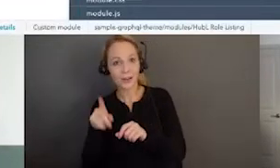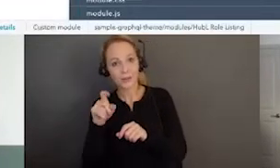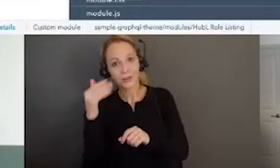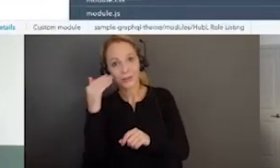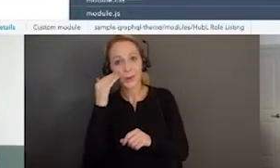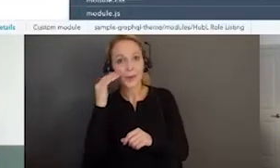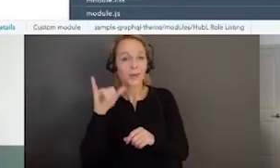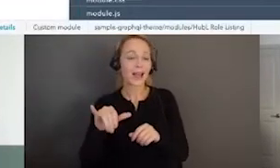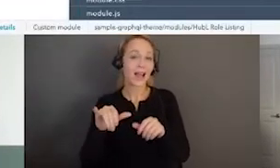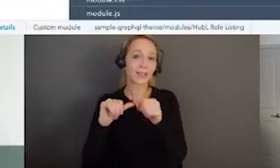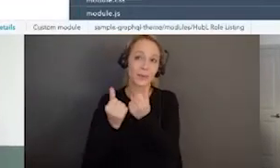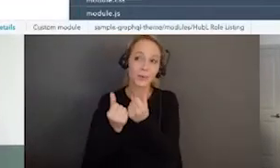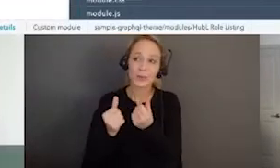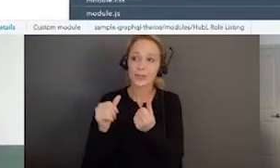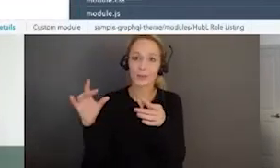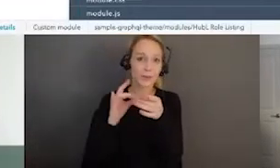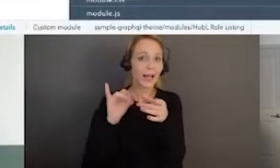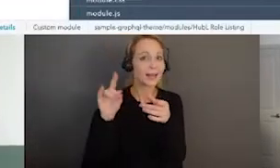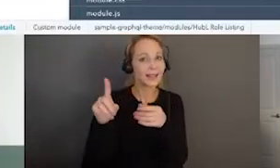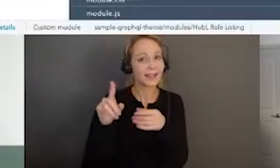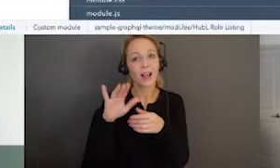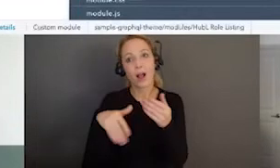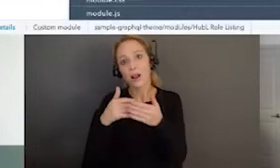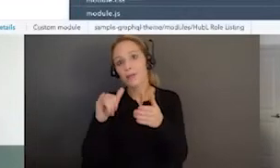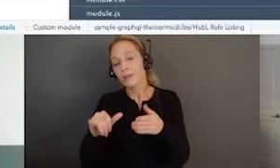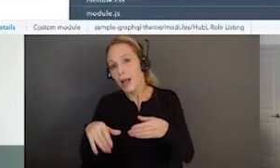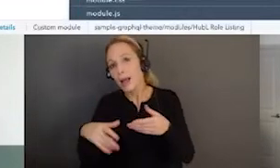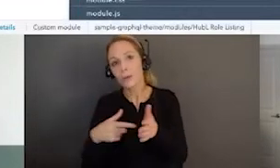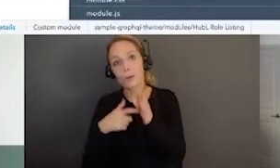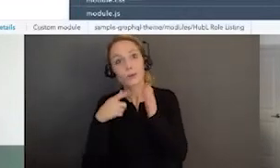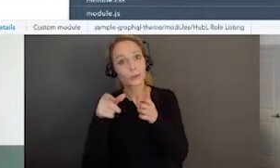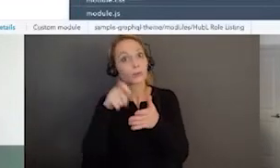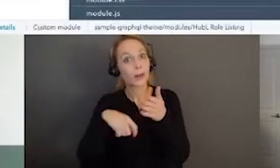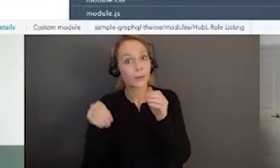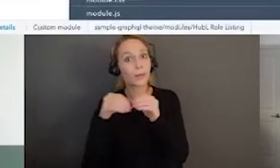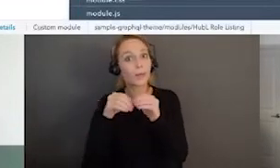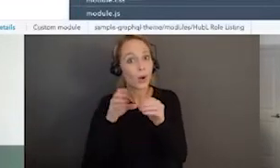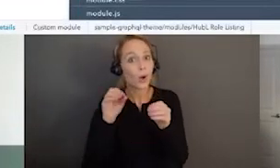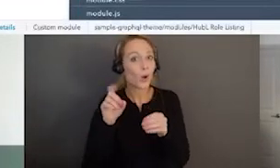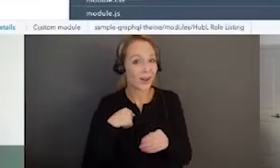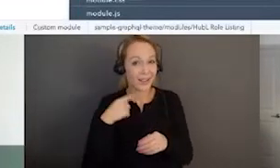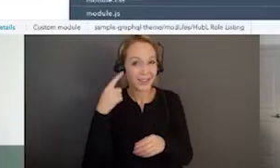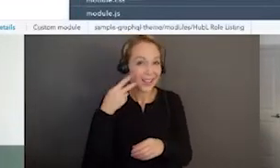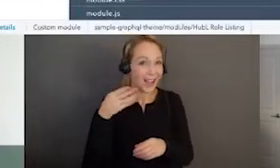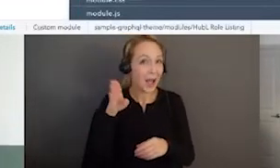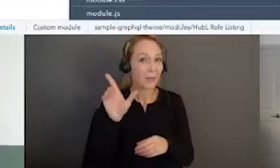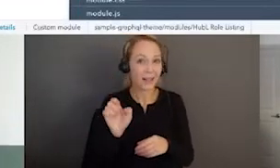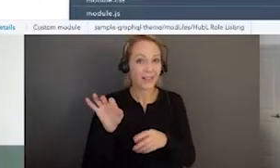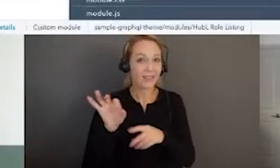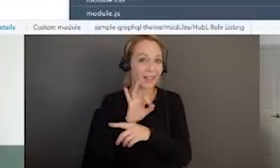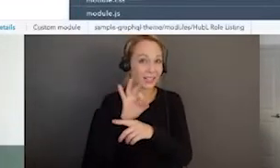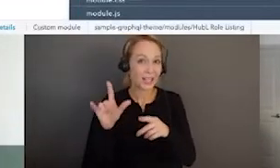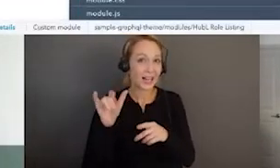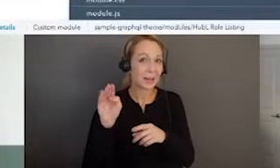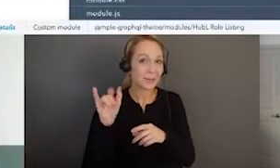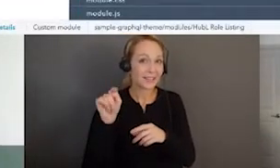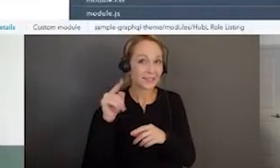ALL OF THIS REQUIRES ME TO PROVIDE MORE CODE AND I'D EVEN RUN INTO THE HUBBLE FUNCTION LIMIT FOR THE ASSOCIATION FUNCTIONS.